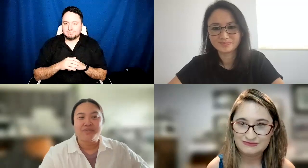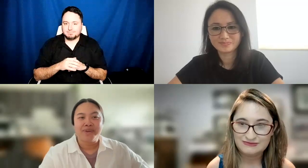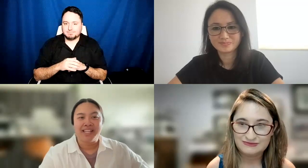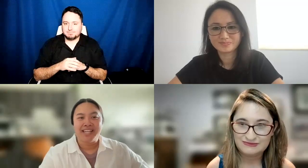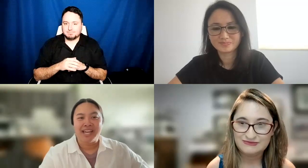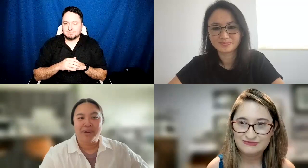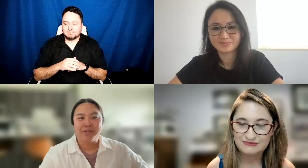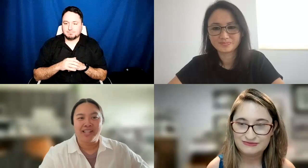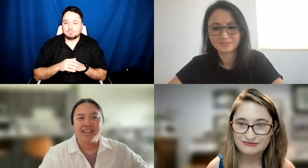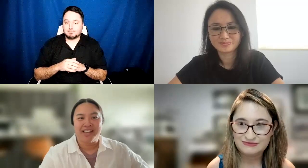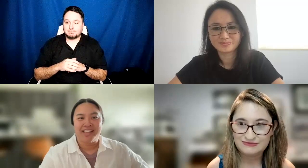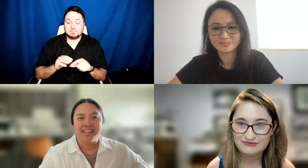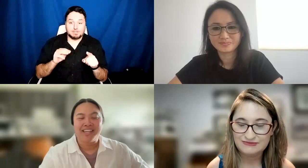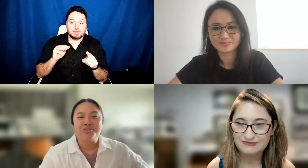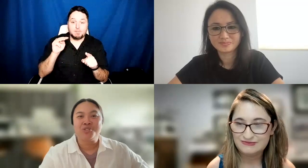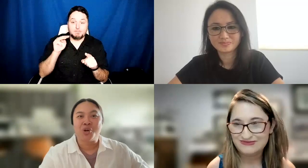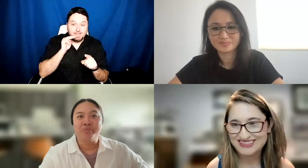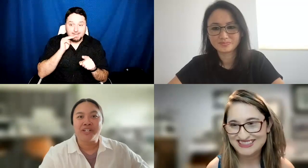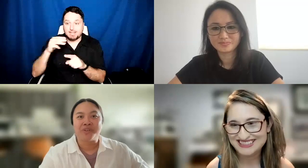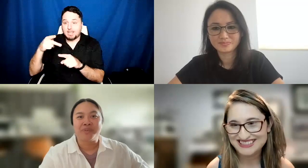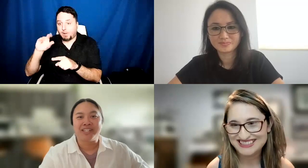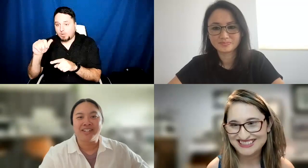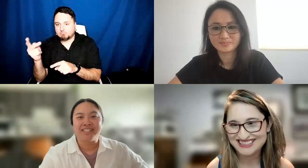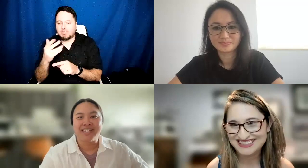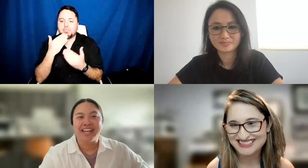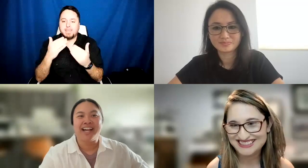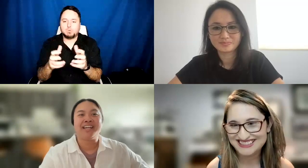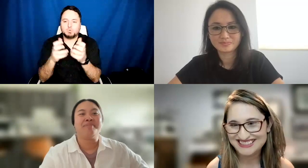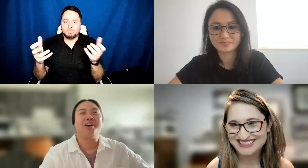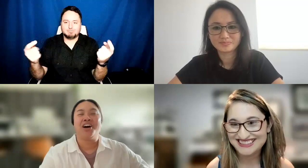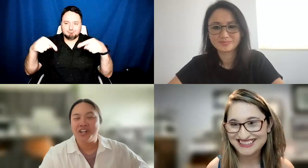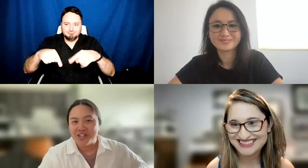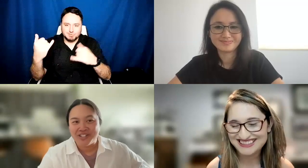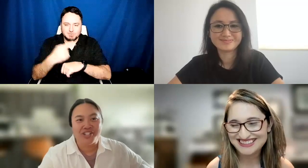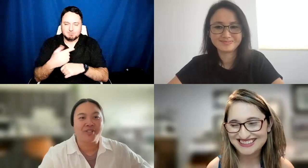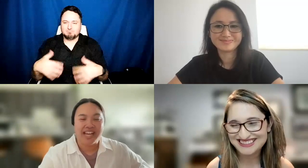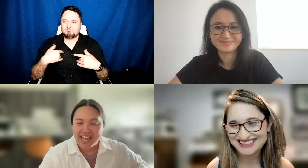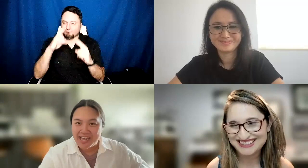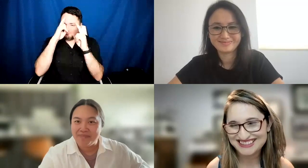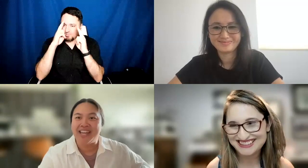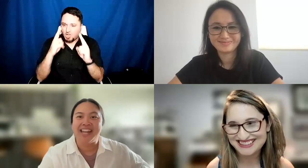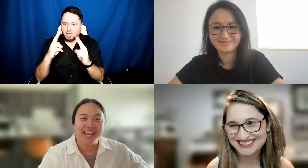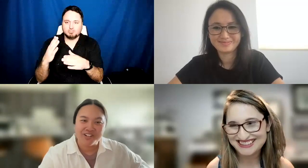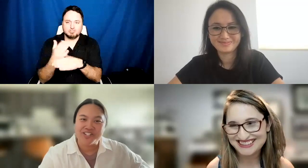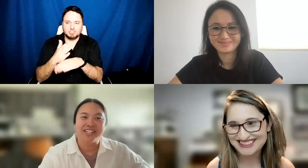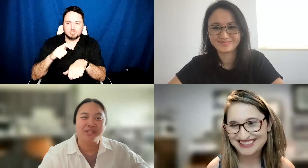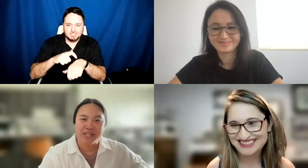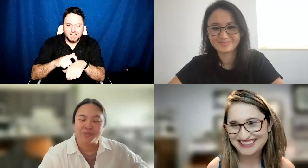To Melody and Paola, thank you so much for being here today. I am honored to share time and energy and space